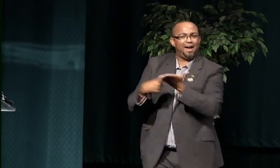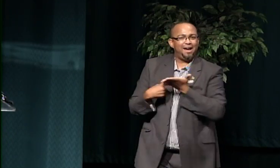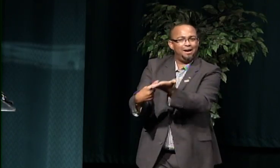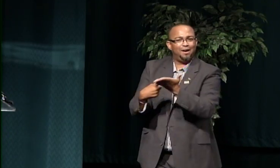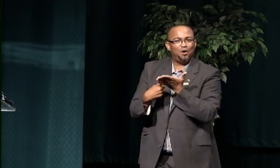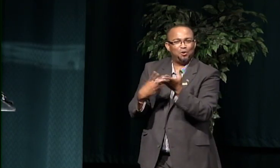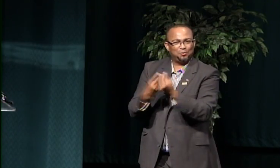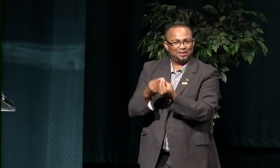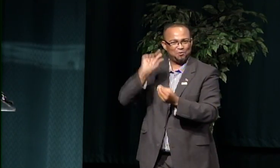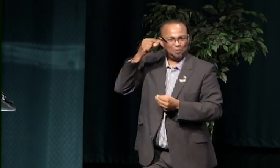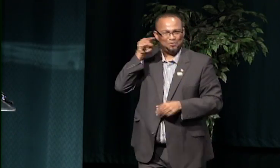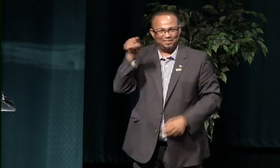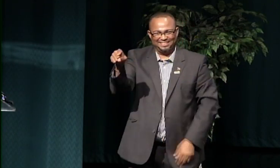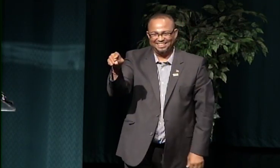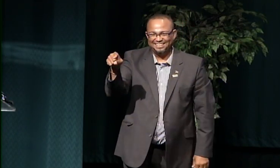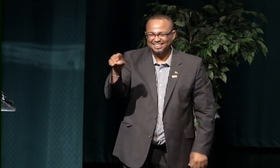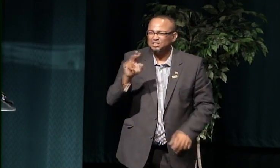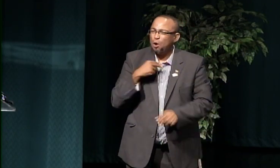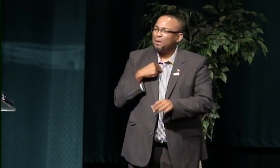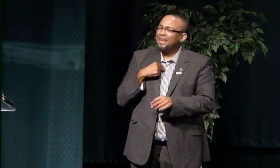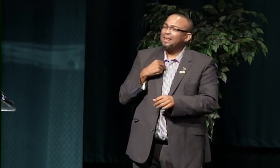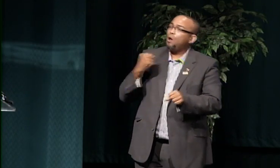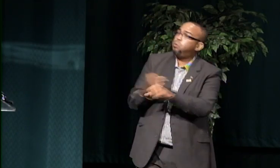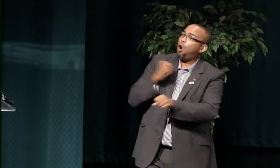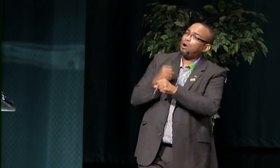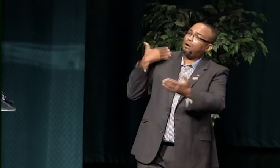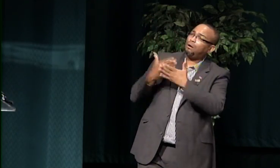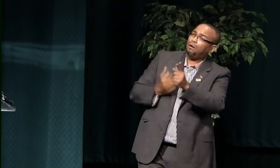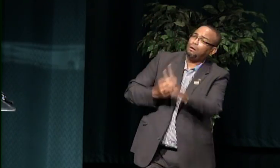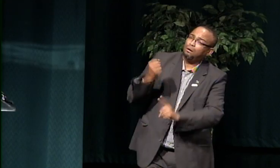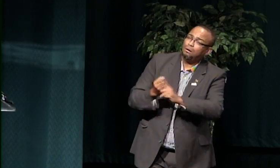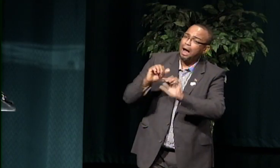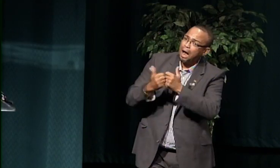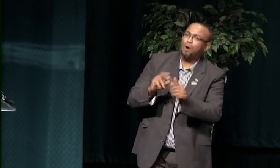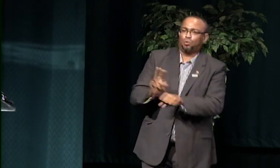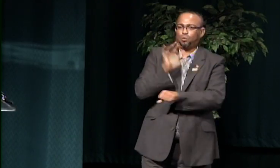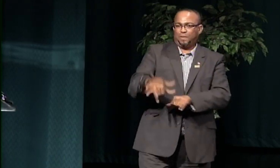And we have to advocate for the fact